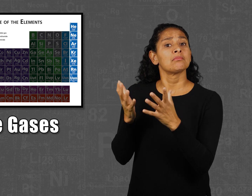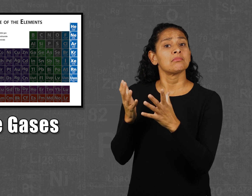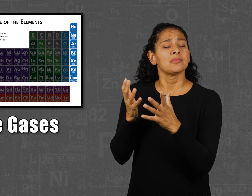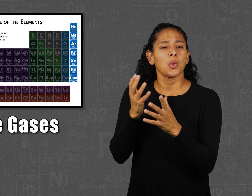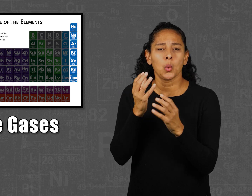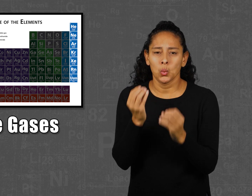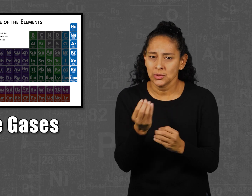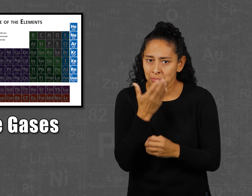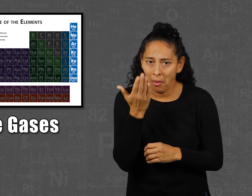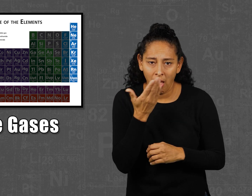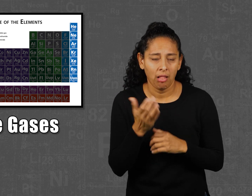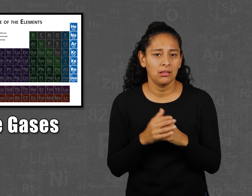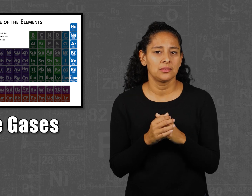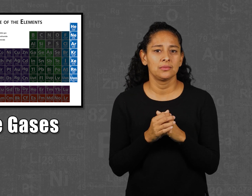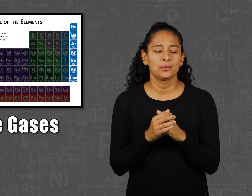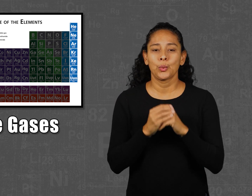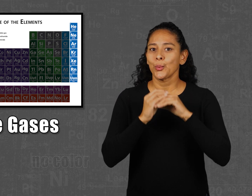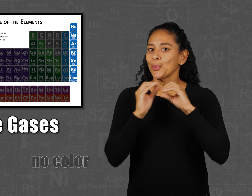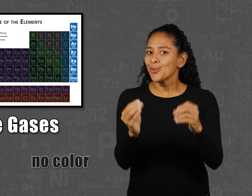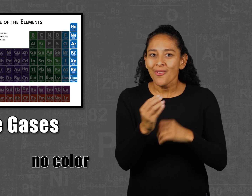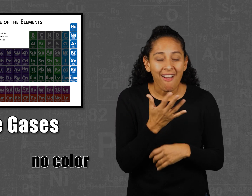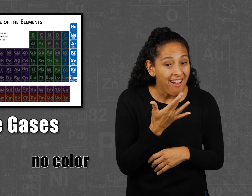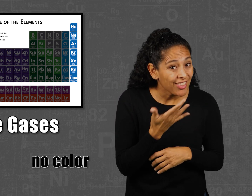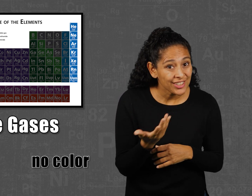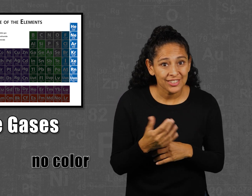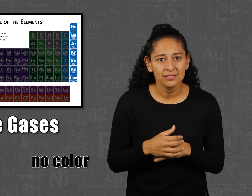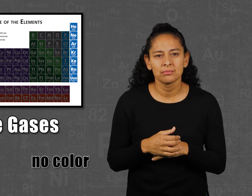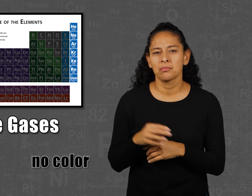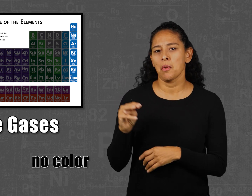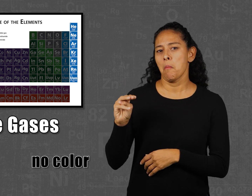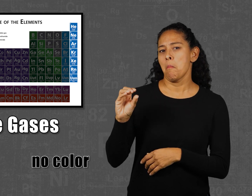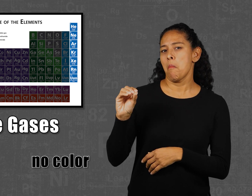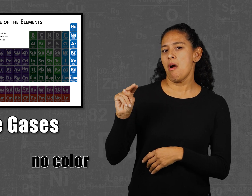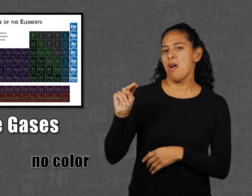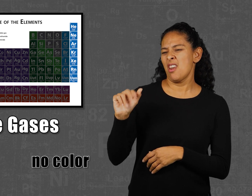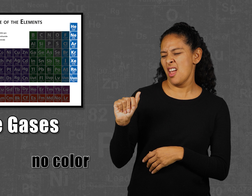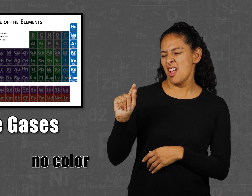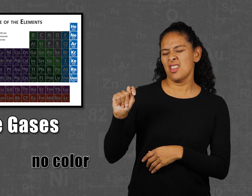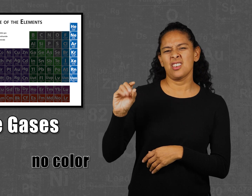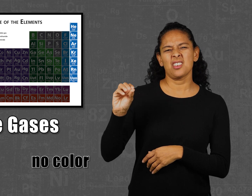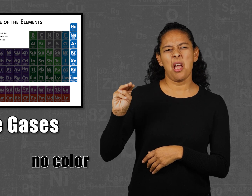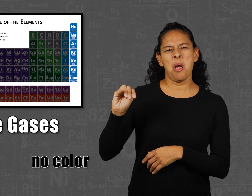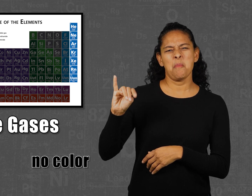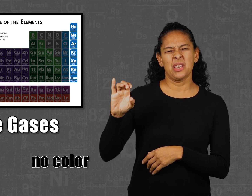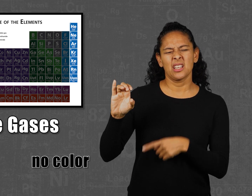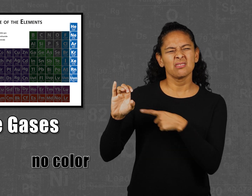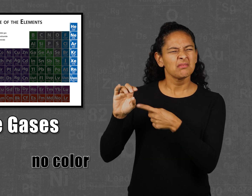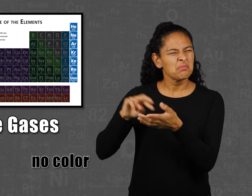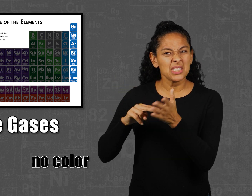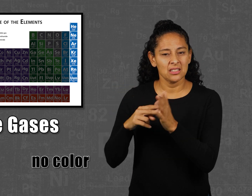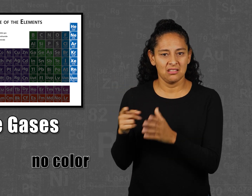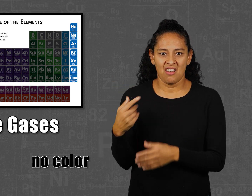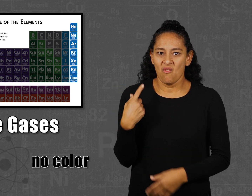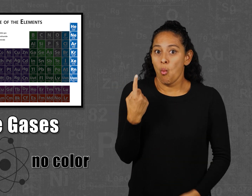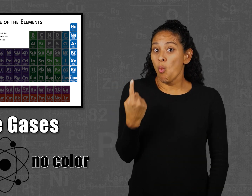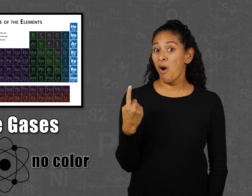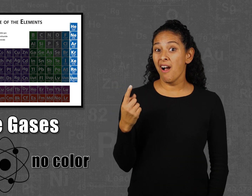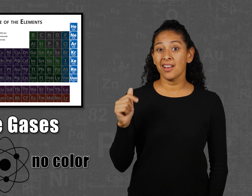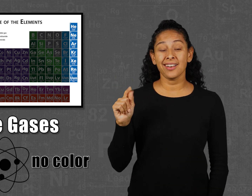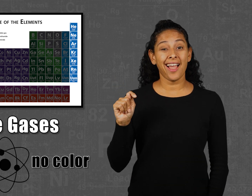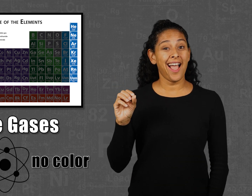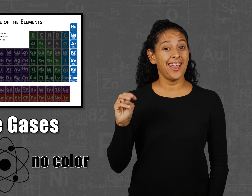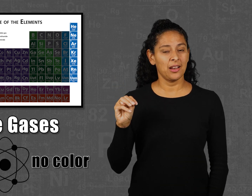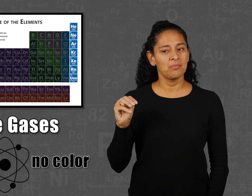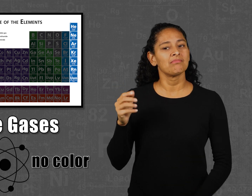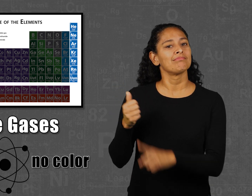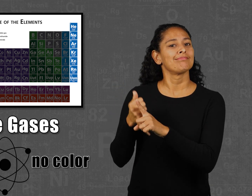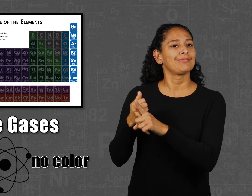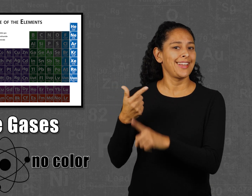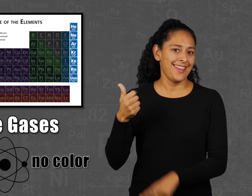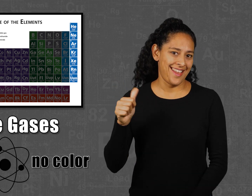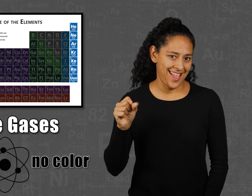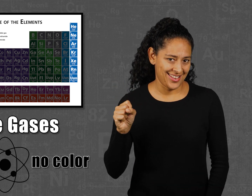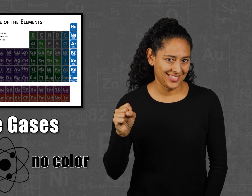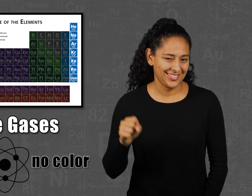They are odorless, colorless, monatomic (meaning that they only have one atom) gases.